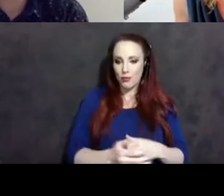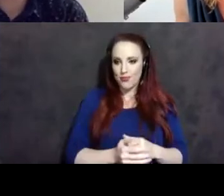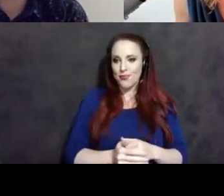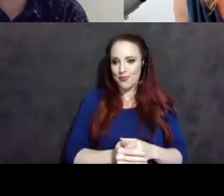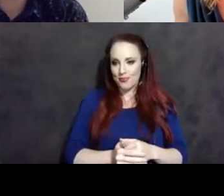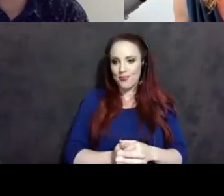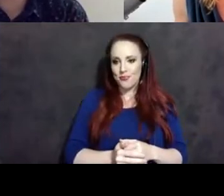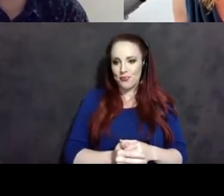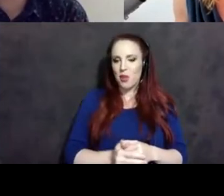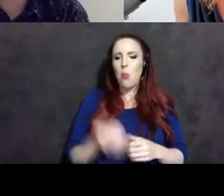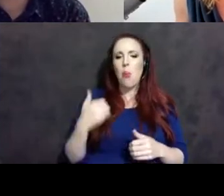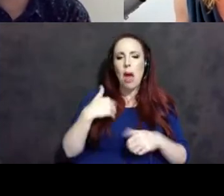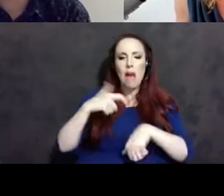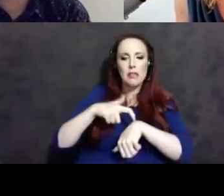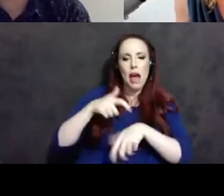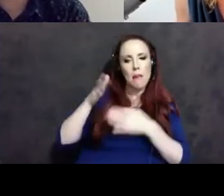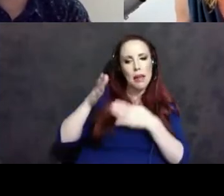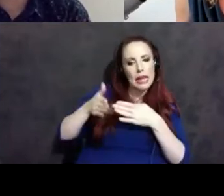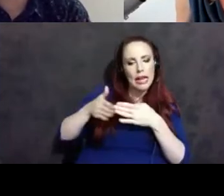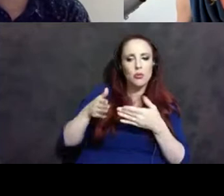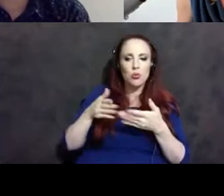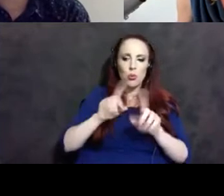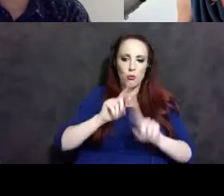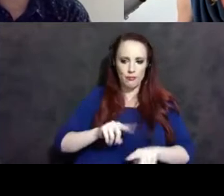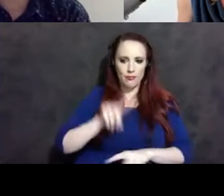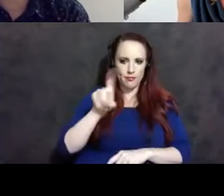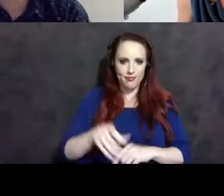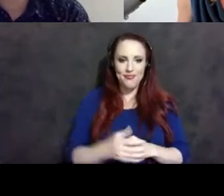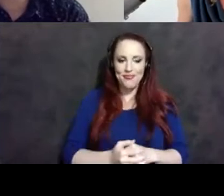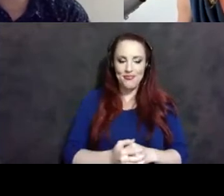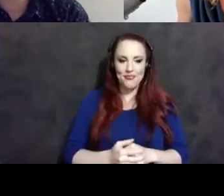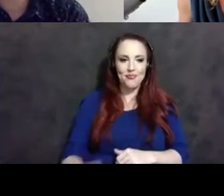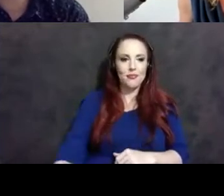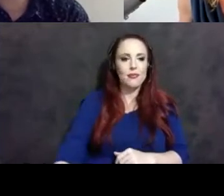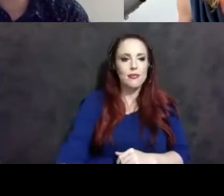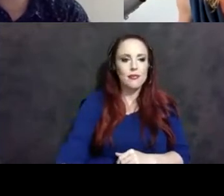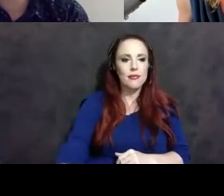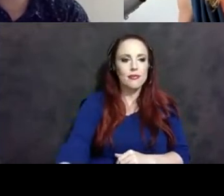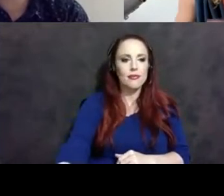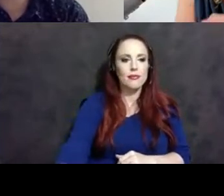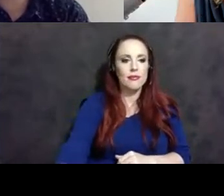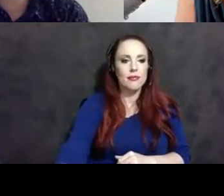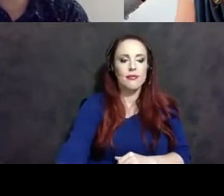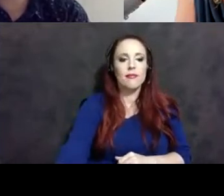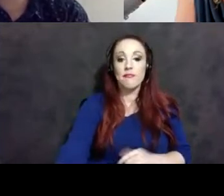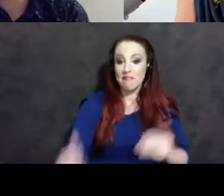And we'll have a little time at the end to address those. All right. Let's get started. Y'all ready?